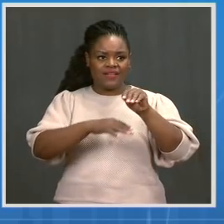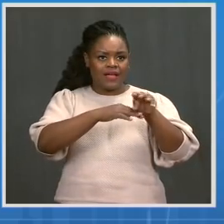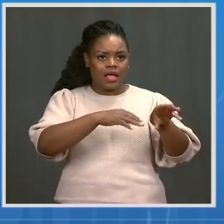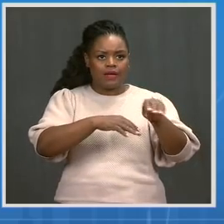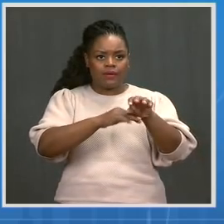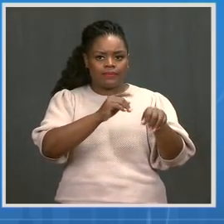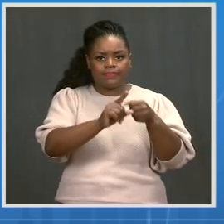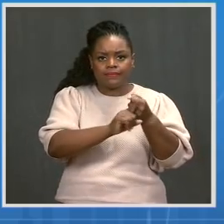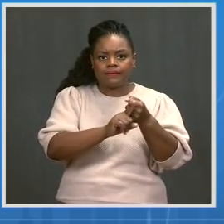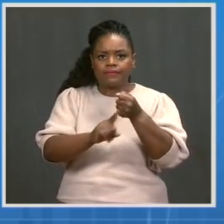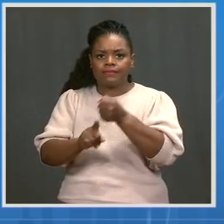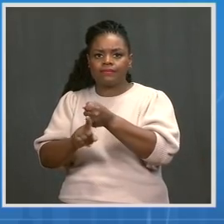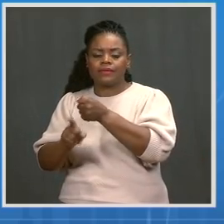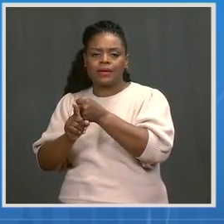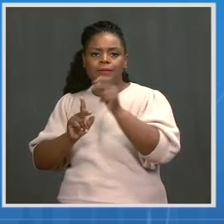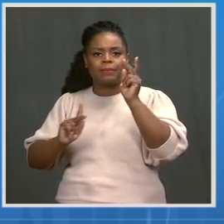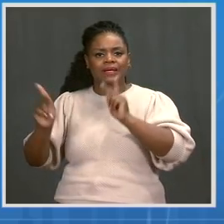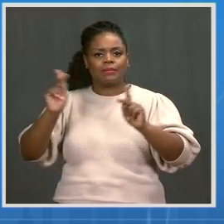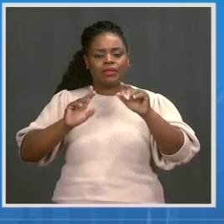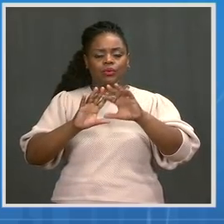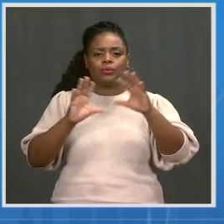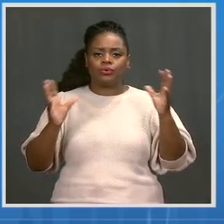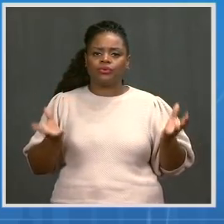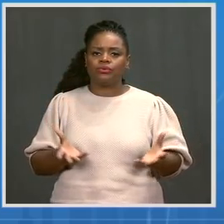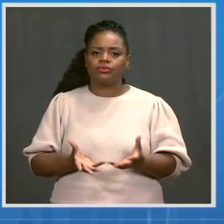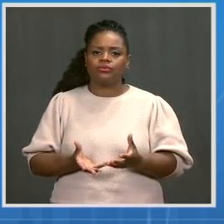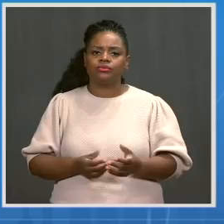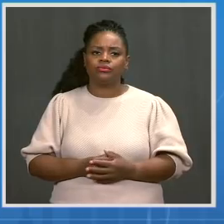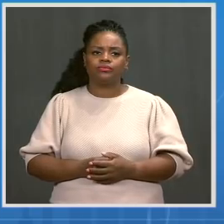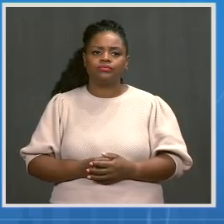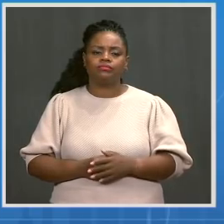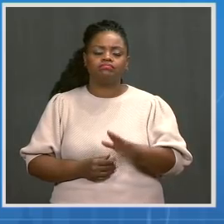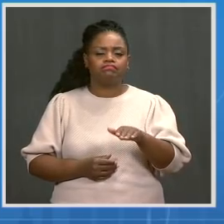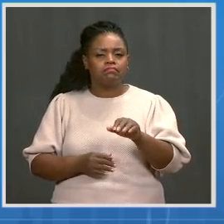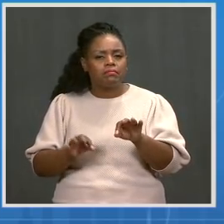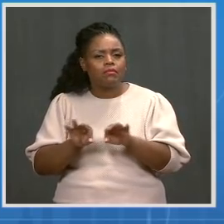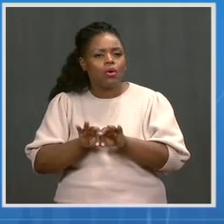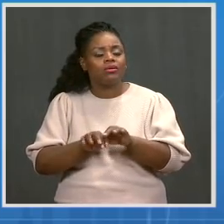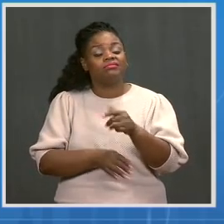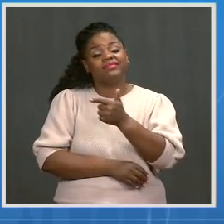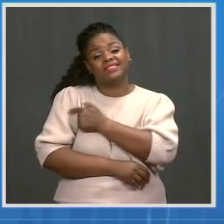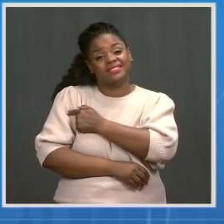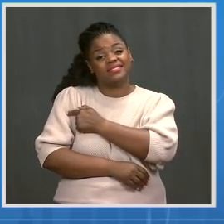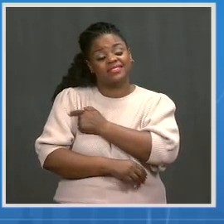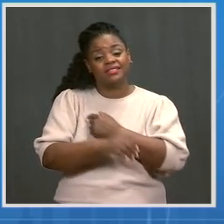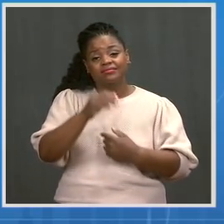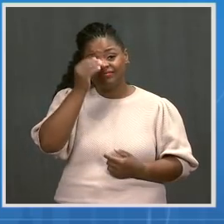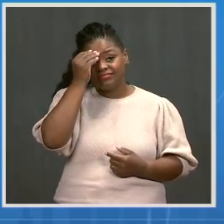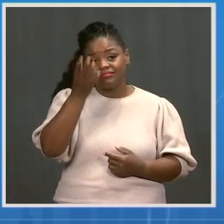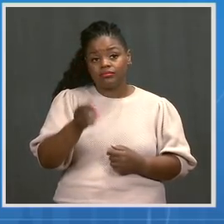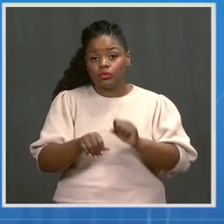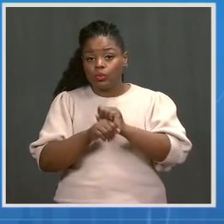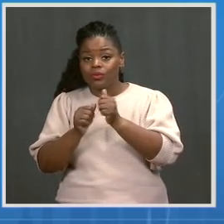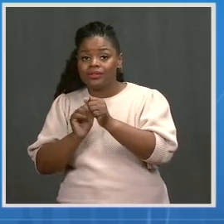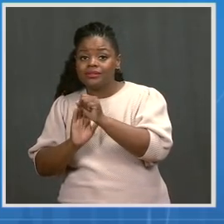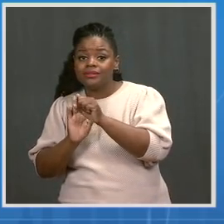it's more important than ever that they get vaccinated. We are working with state and local leaders to reach them.